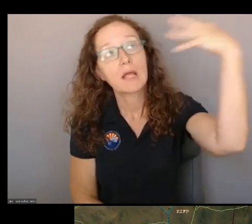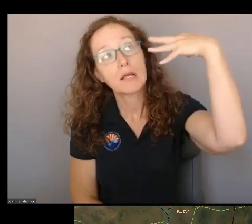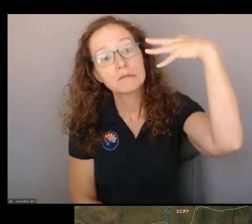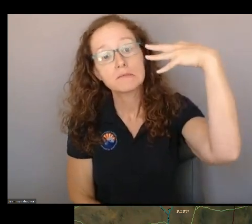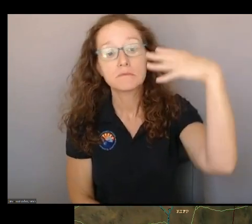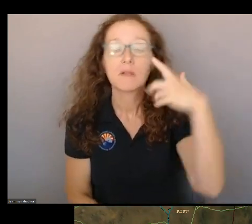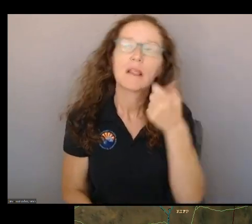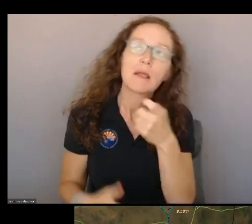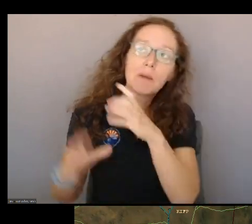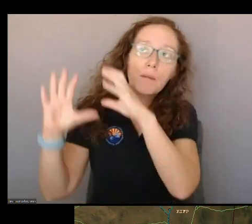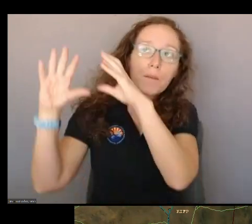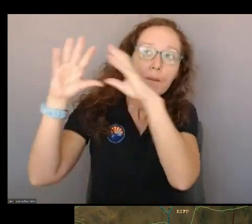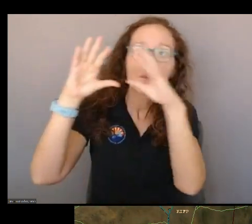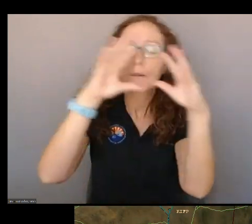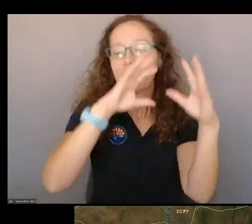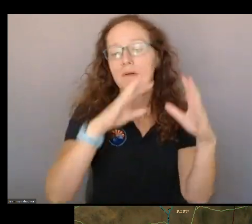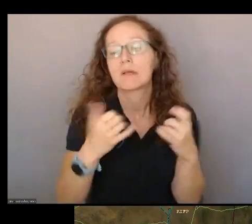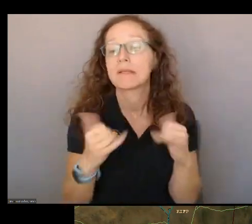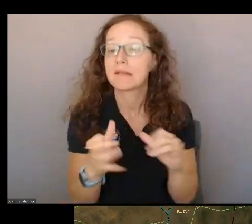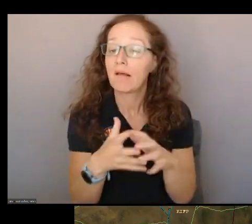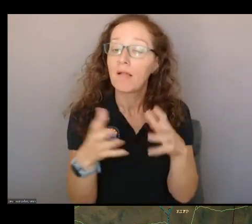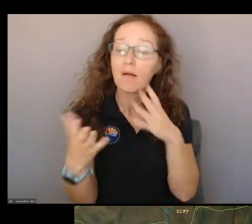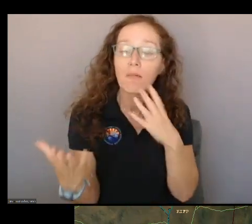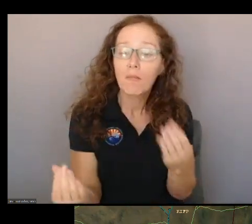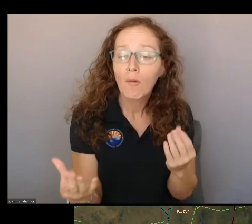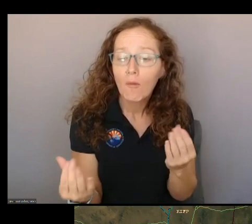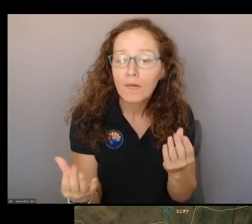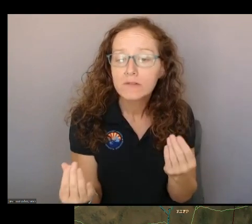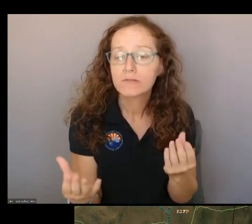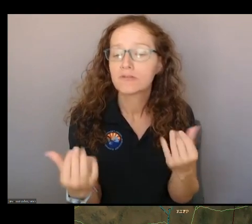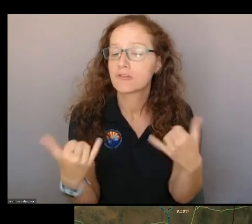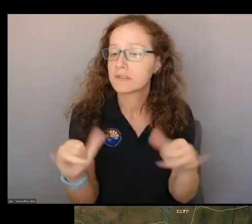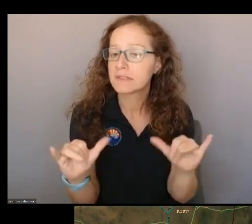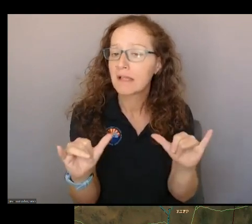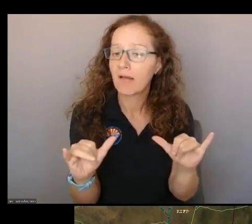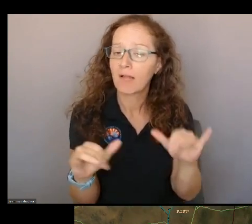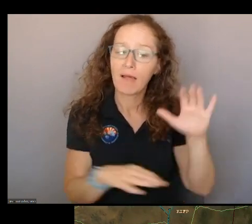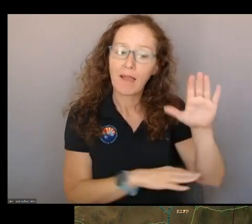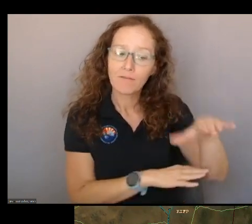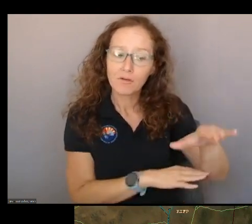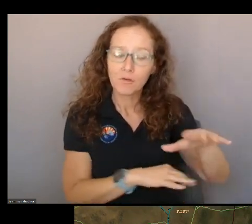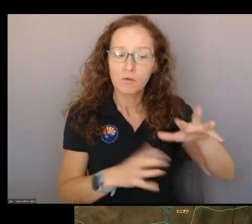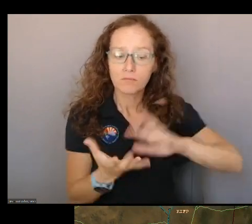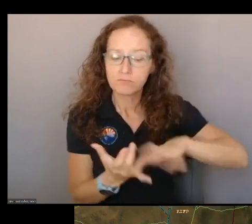expecting the potential of some shower and thunderstorm development this afternoon, but it's going to be very isolated,